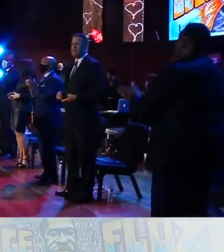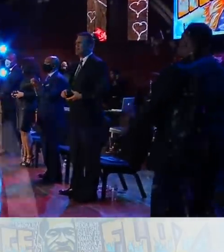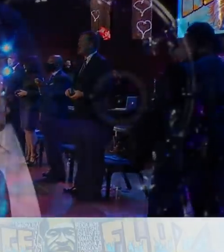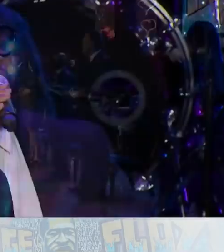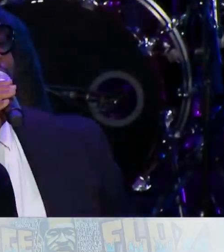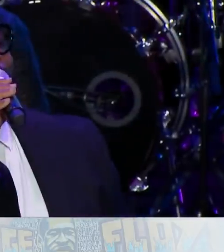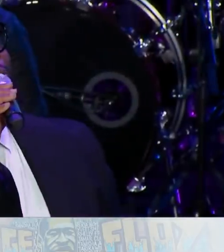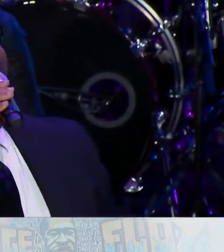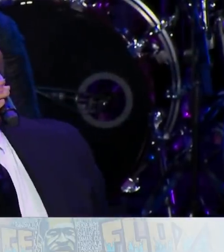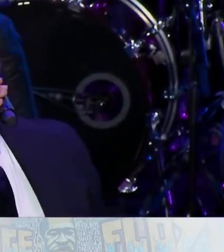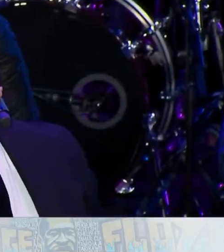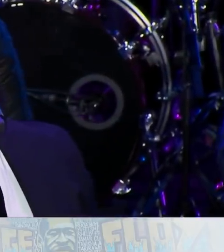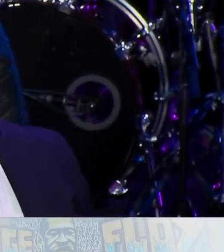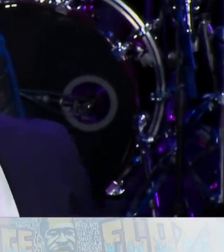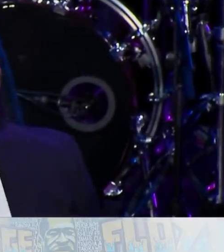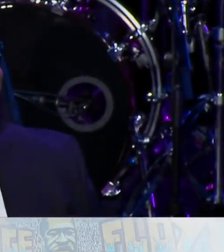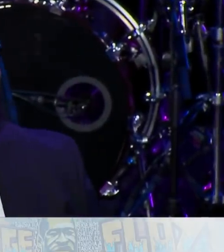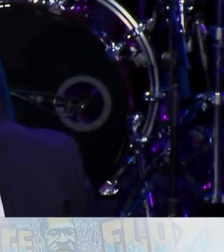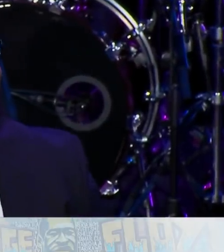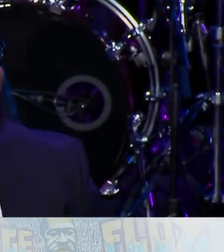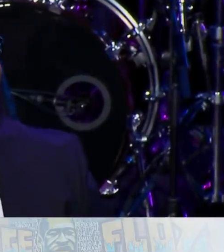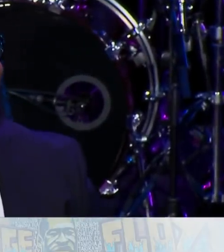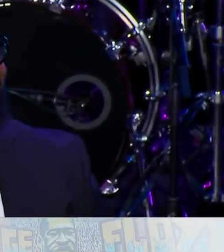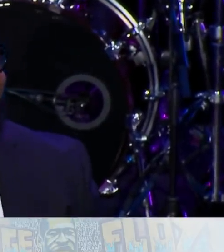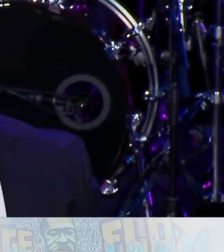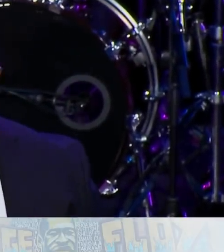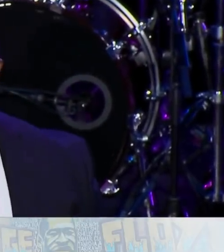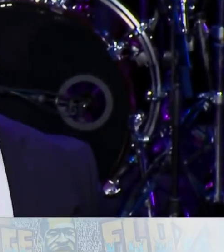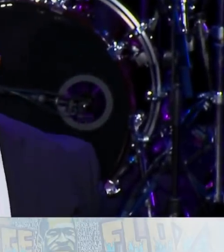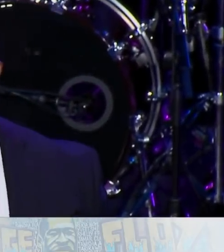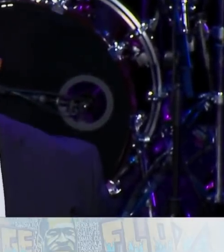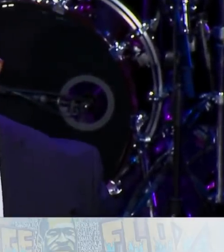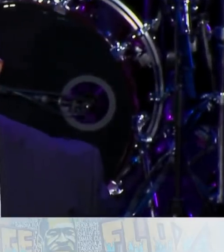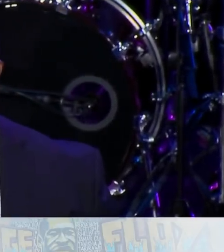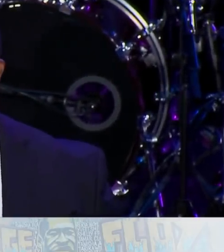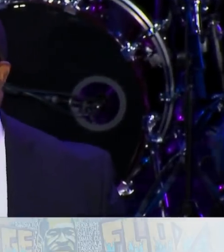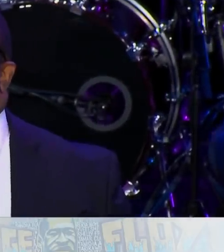EVERY PRAISE IS TO OUR GOD. EVERY WORD OF WORSHIP IS UPON OUR CORE.